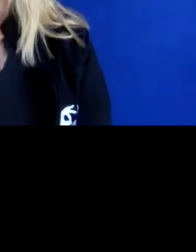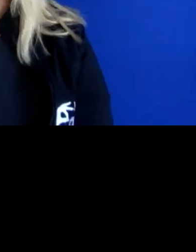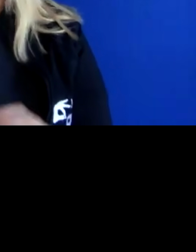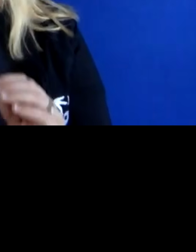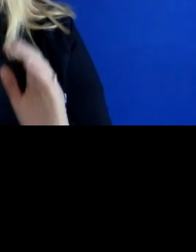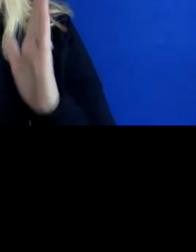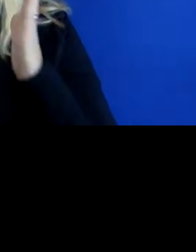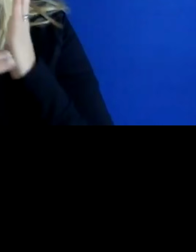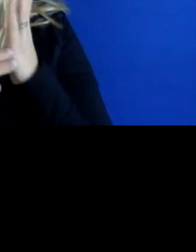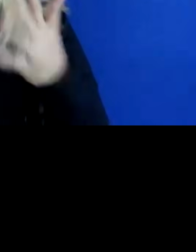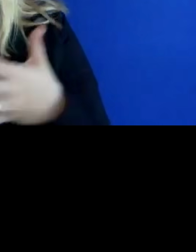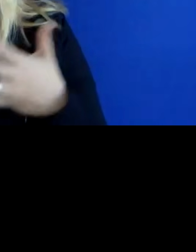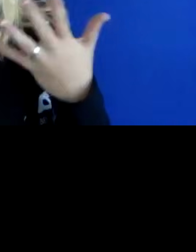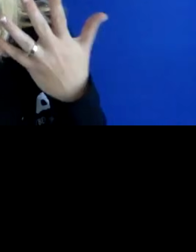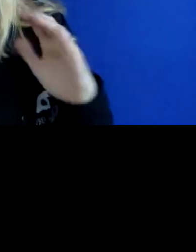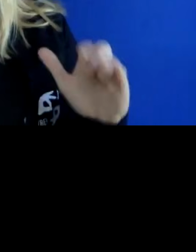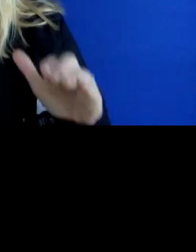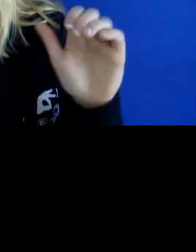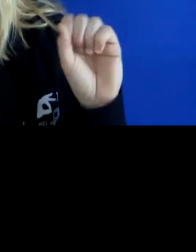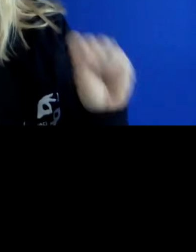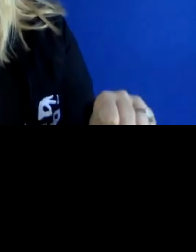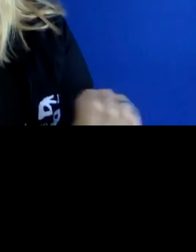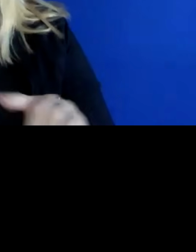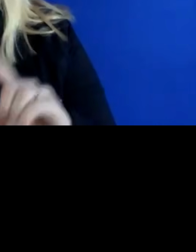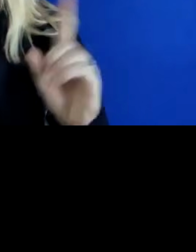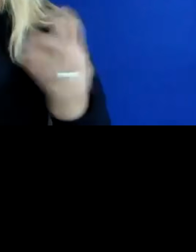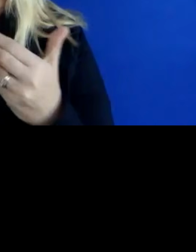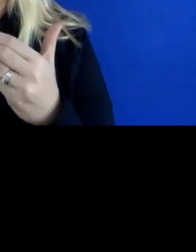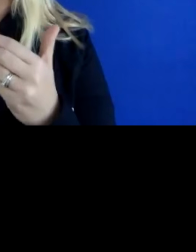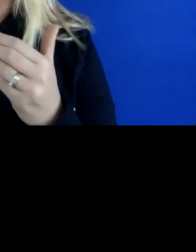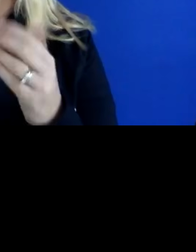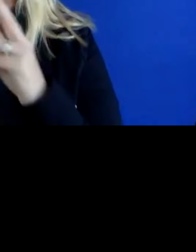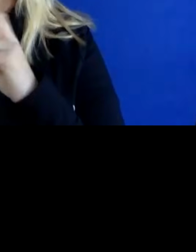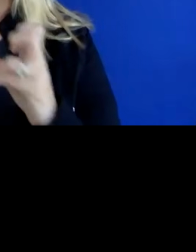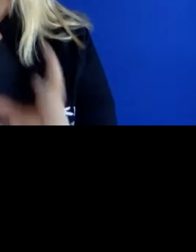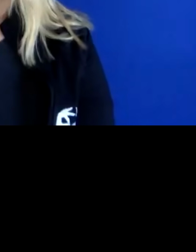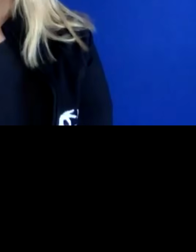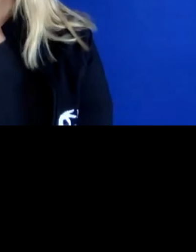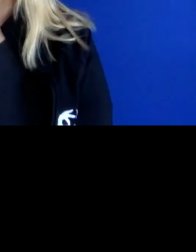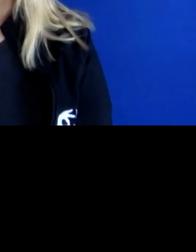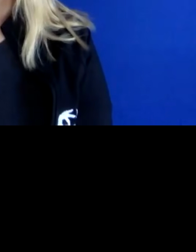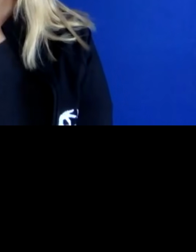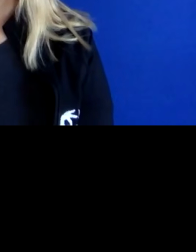but the easiest thing is to install KDenlive video editing. It's a free software.